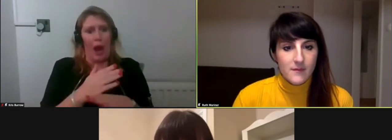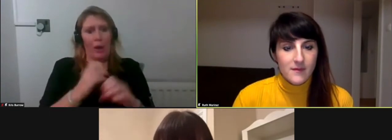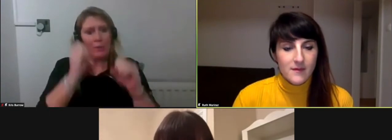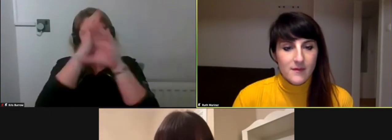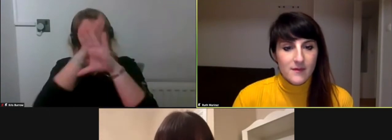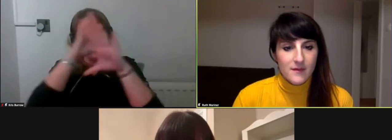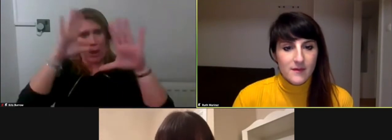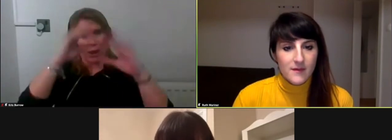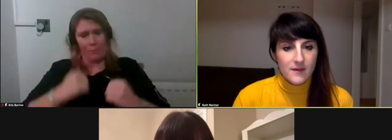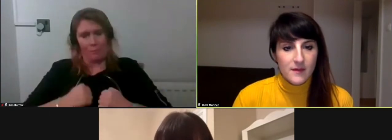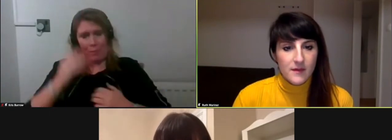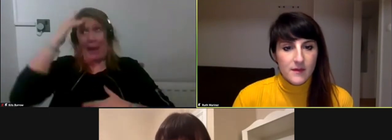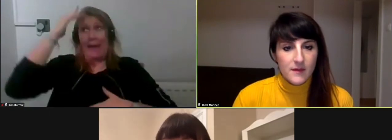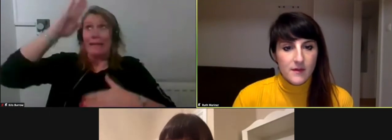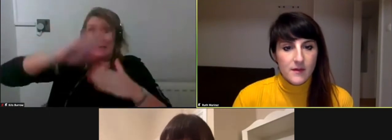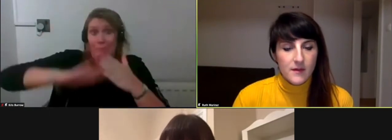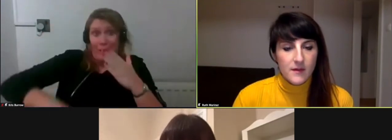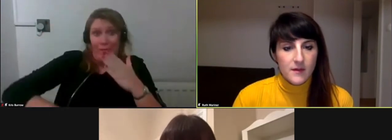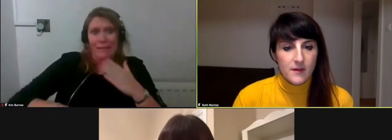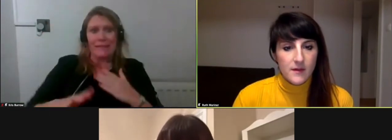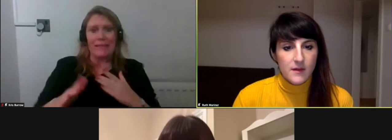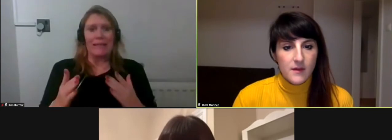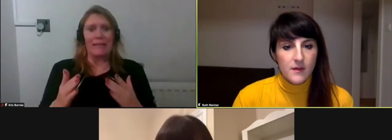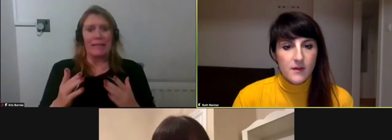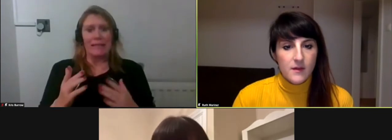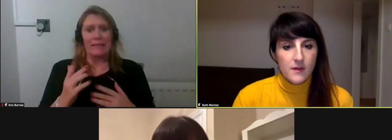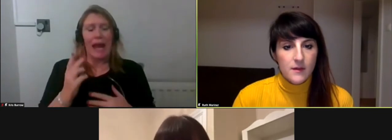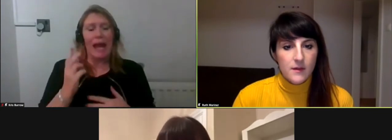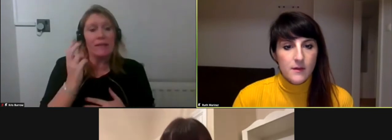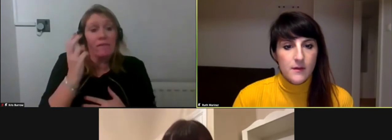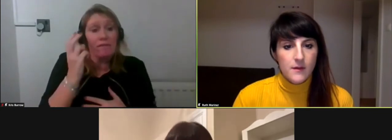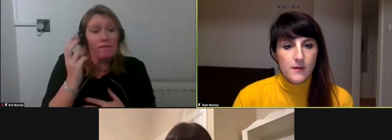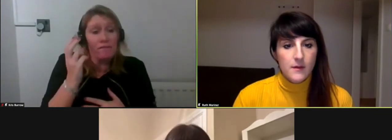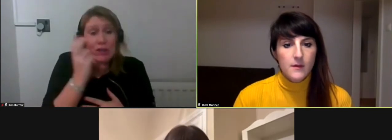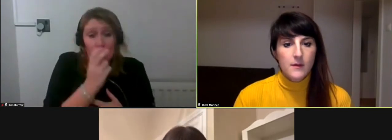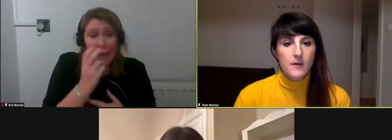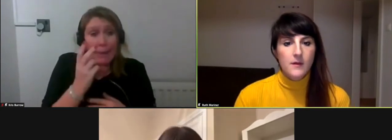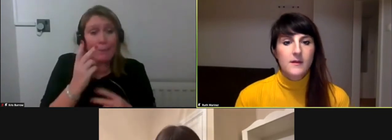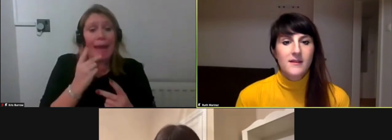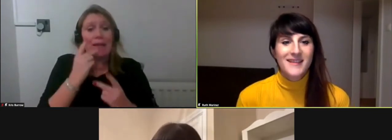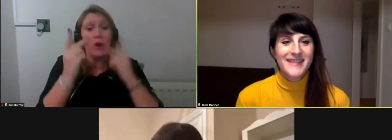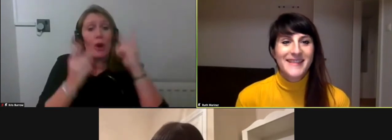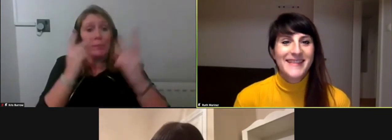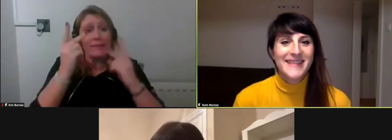experiences as a visually impaired opera singer. I also have a fringe! Very proud